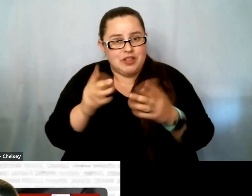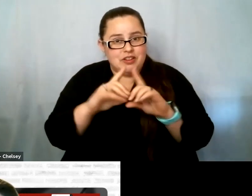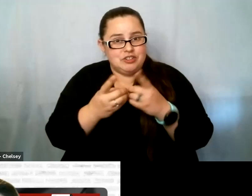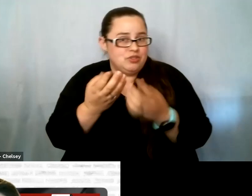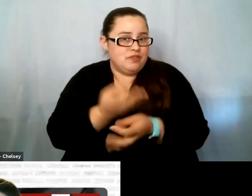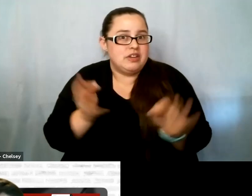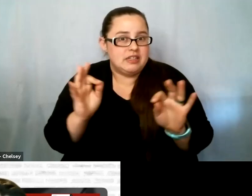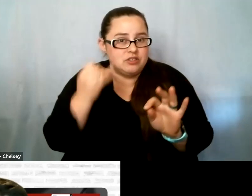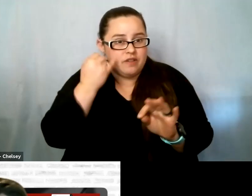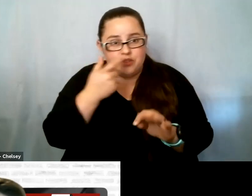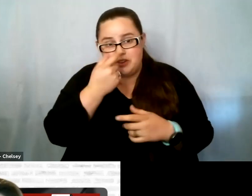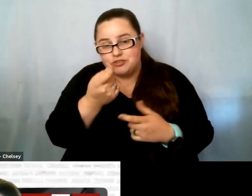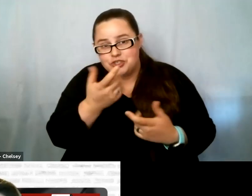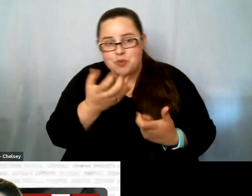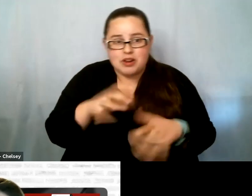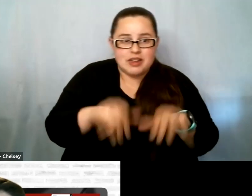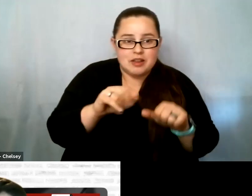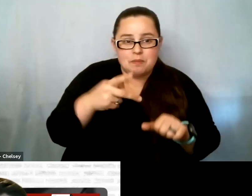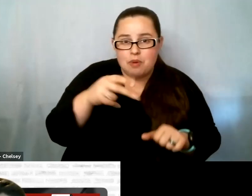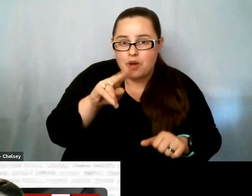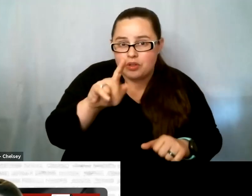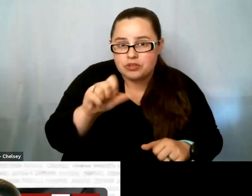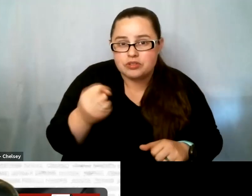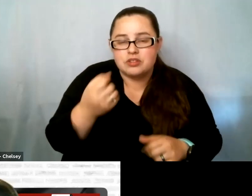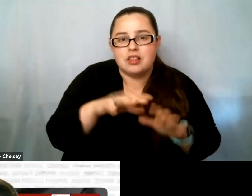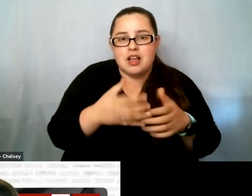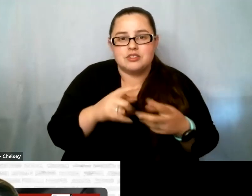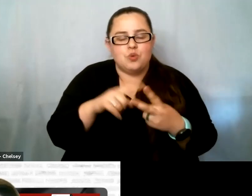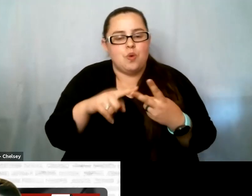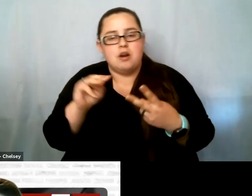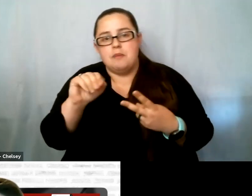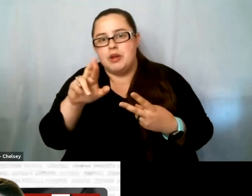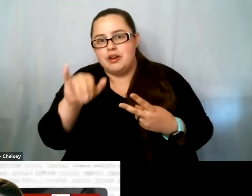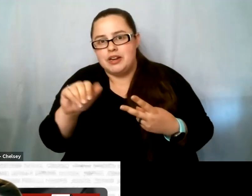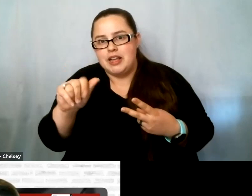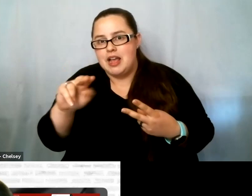taking one of Paul's classes, or one of Maryann or Carla Bernard, who's going to be